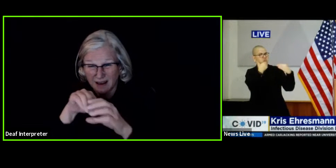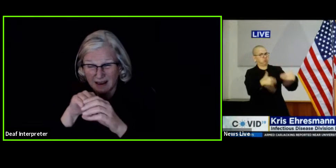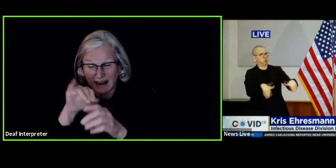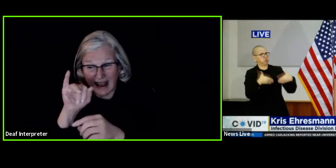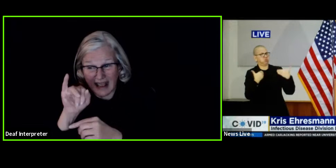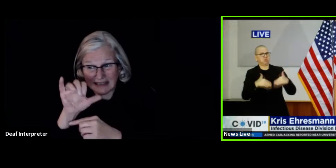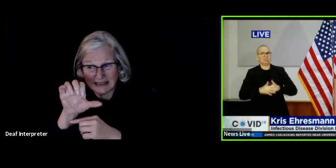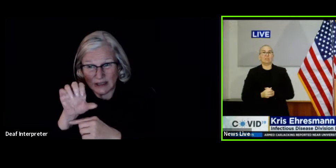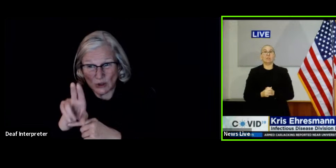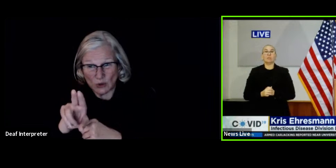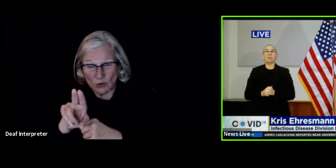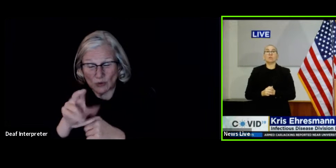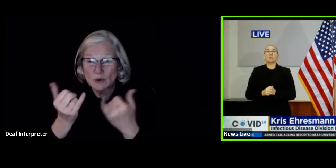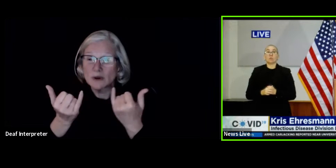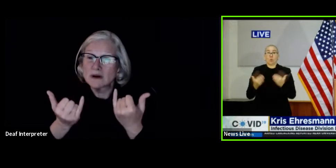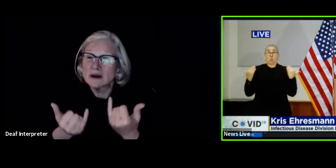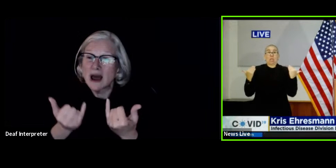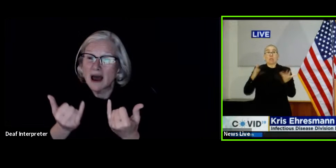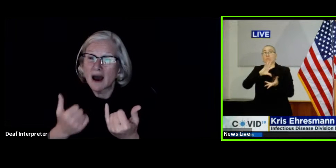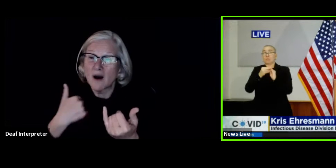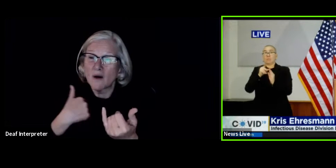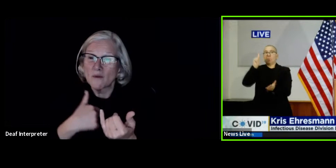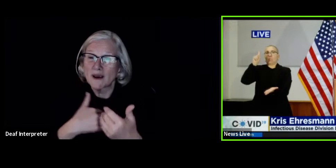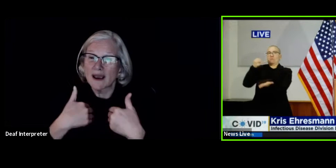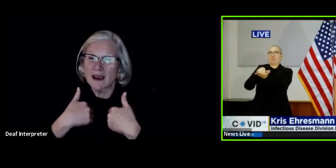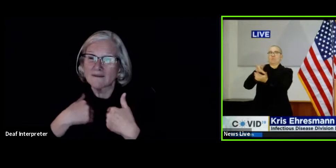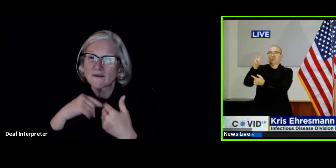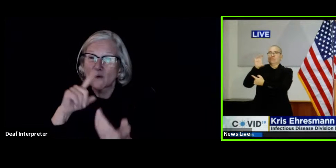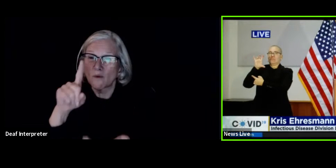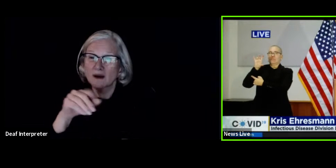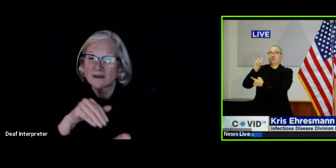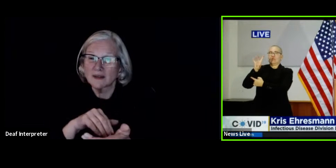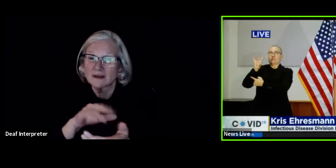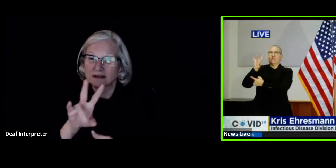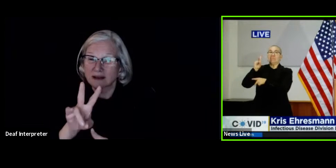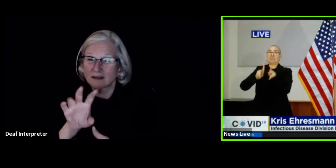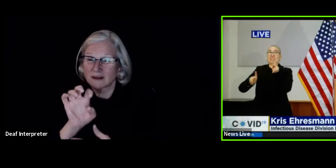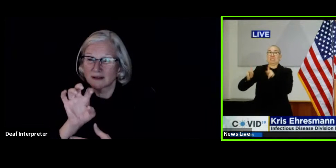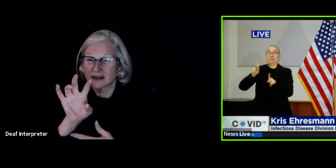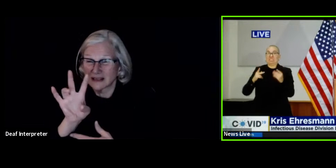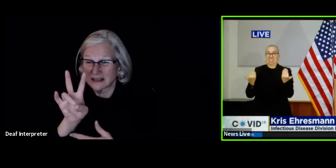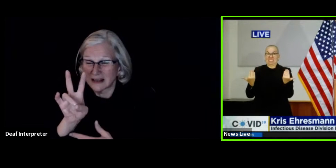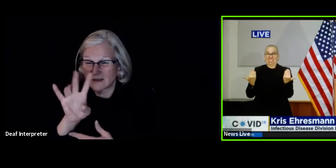HAVE 1,778 PEOPLE CURRENTLY IN MINNESOTA HOSPITALS WITH